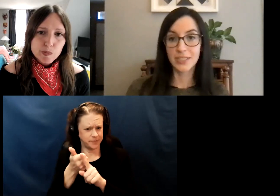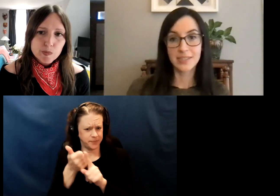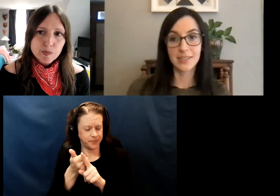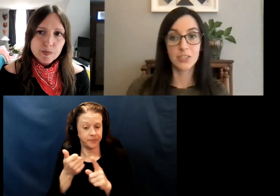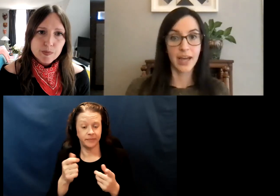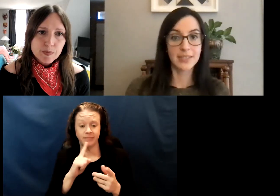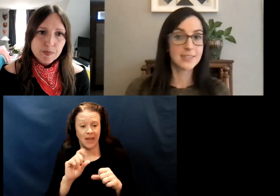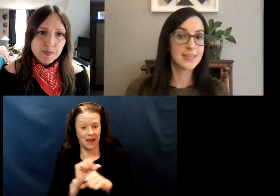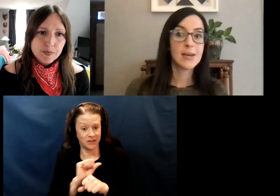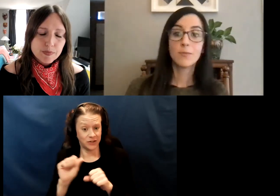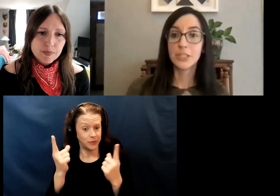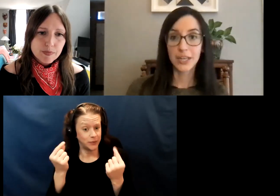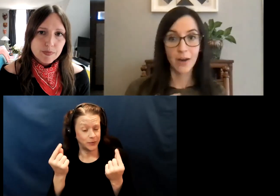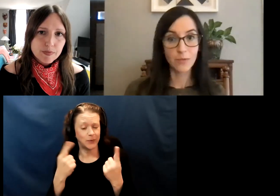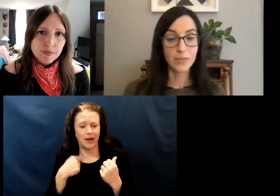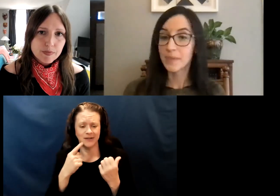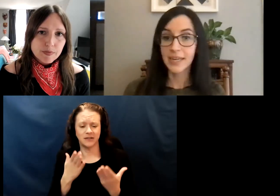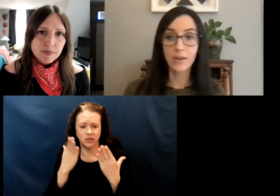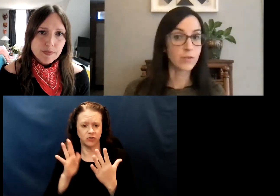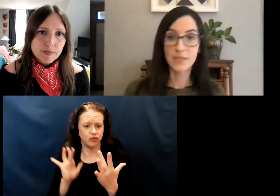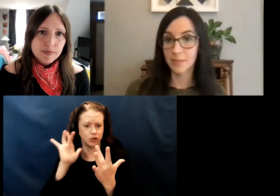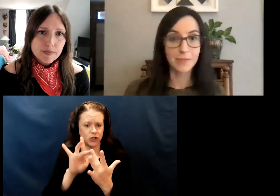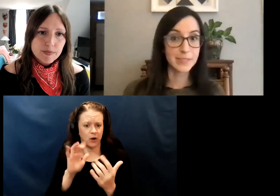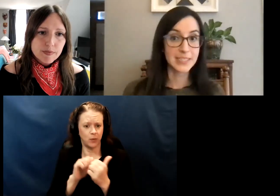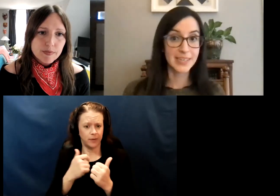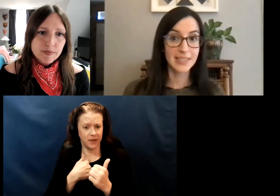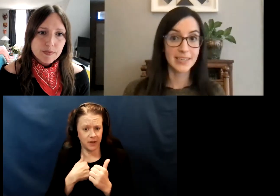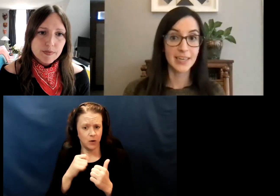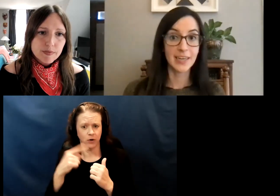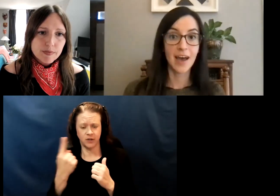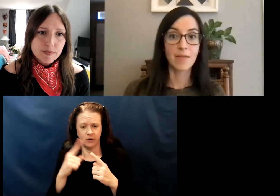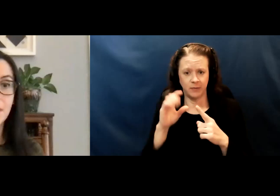actually suggest reaching out with me or with someone from CCAC,